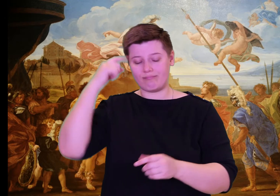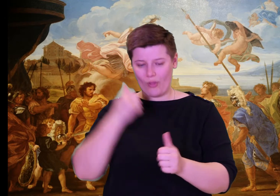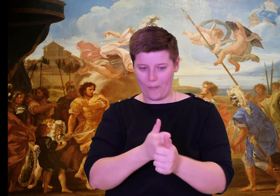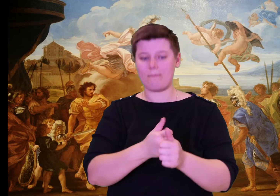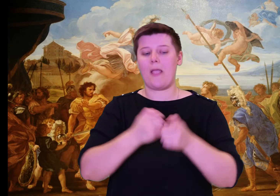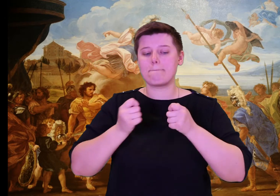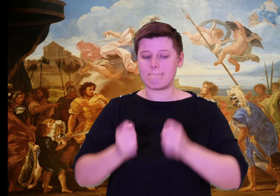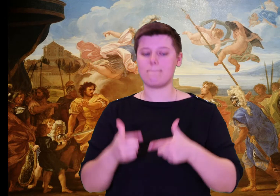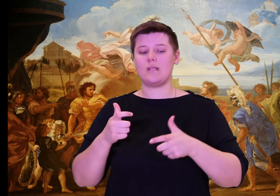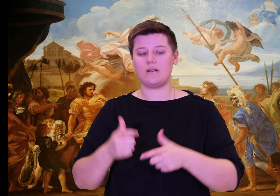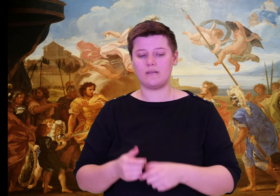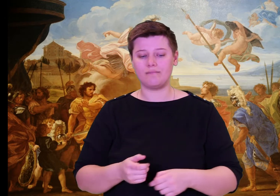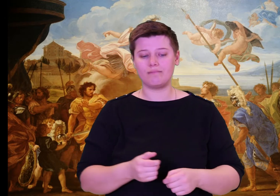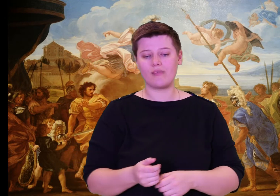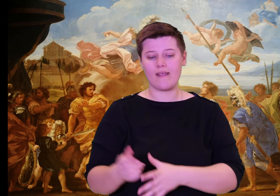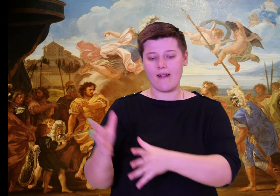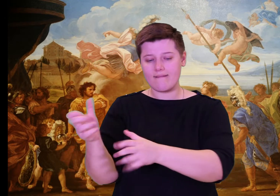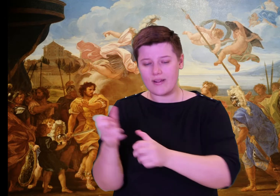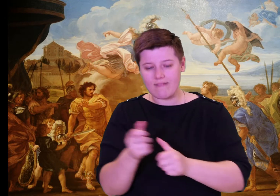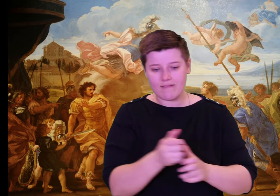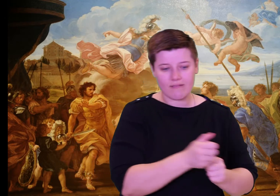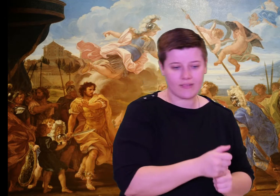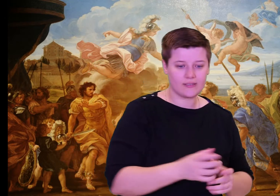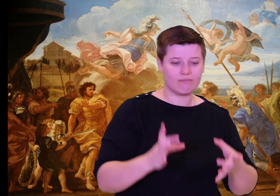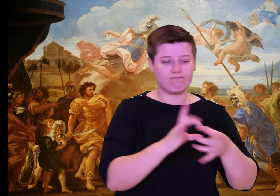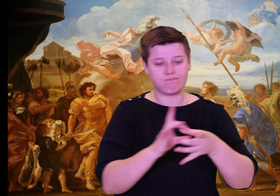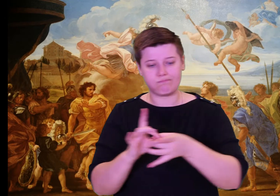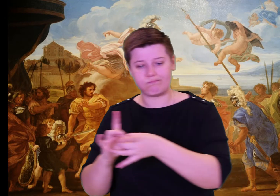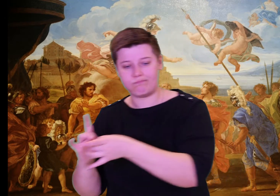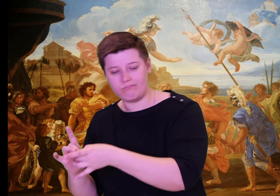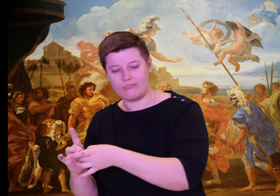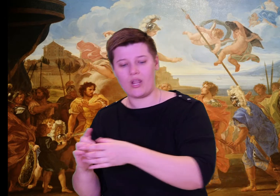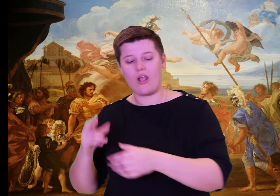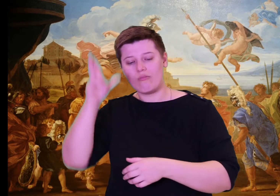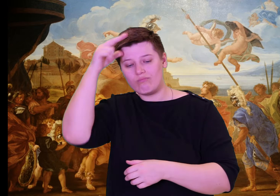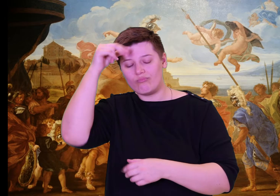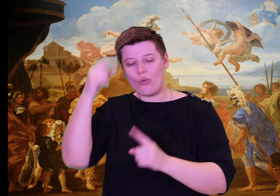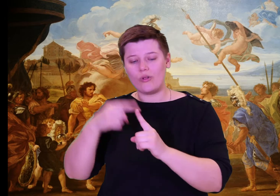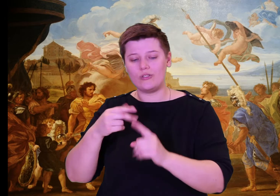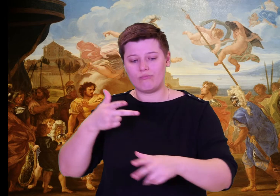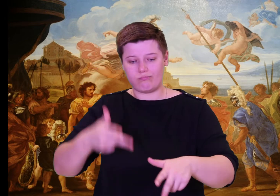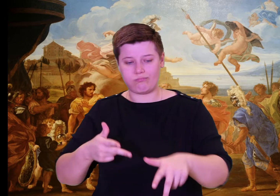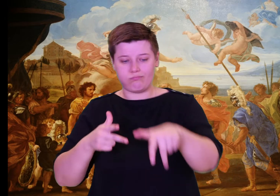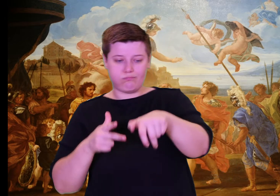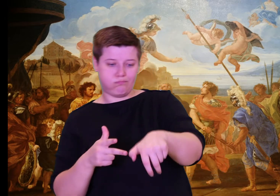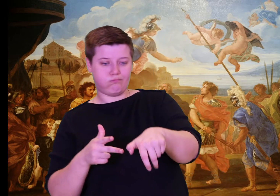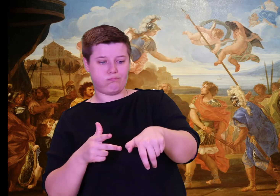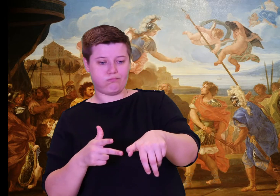So he spoke, and Pallas heard his prayer. Gerenian Nestor led them and led his